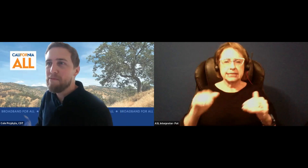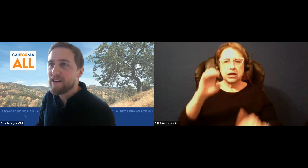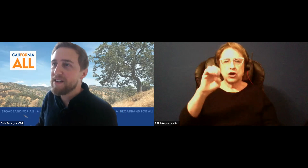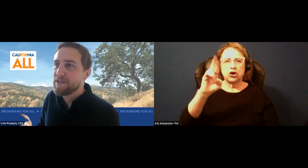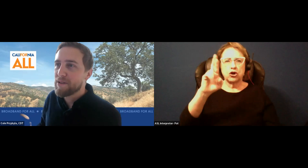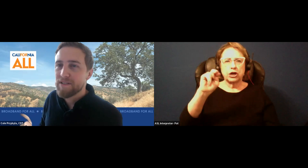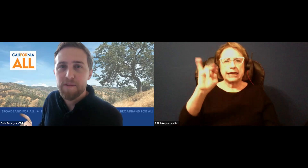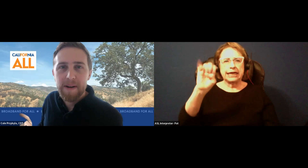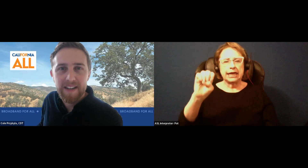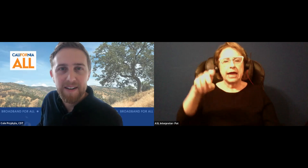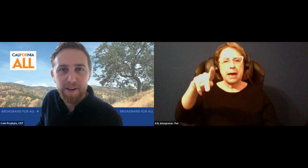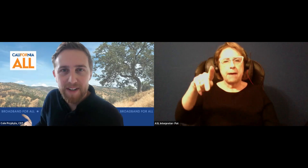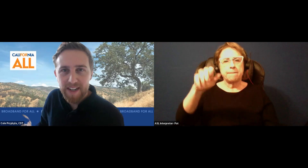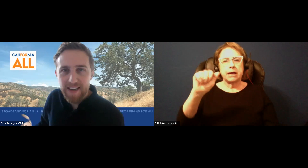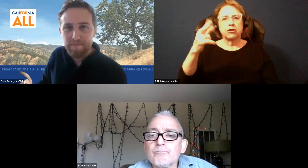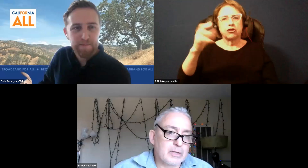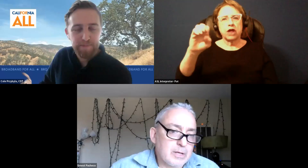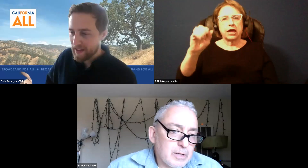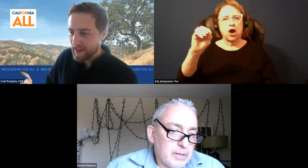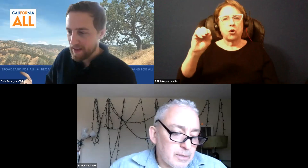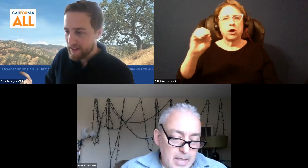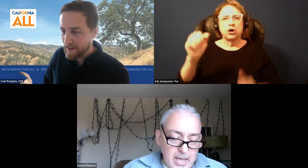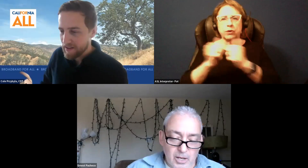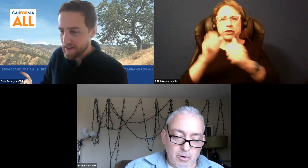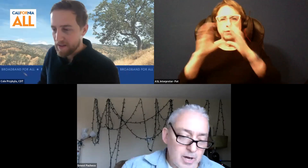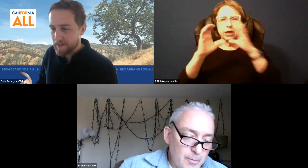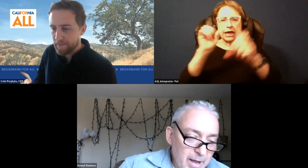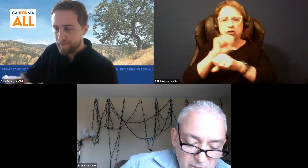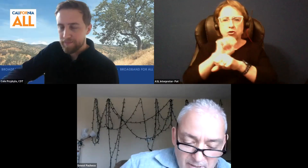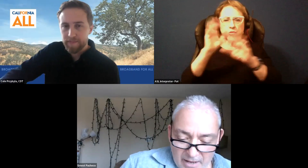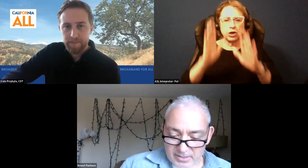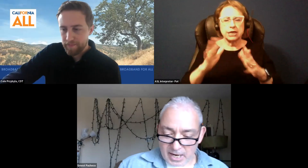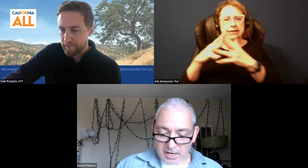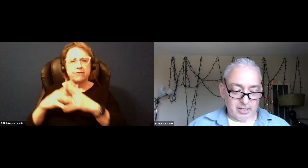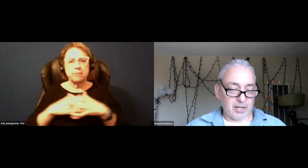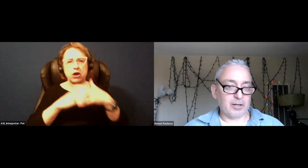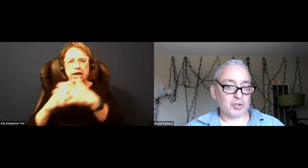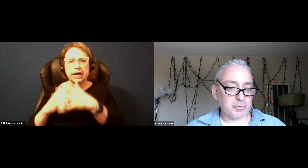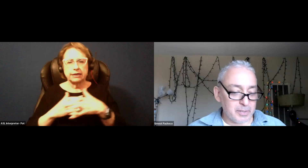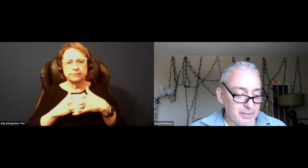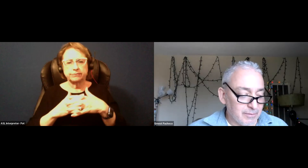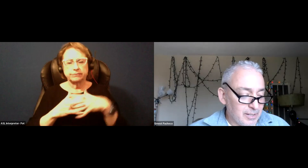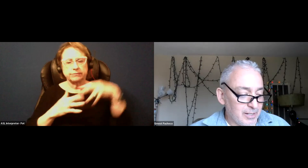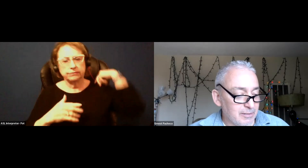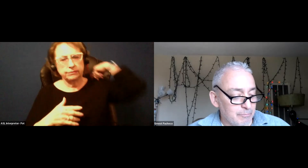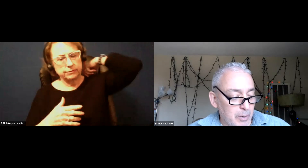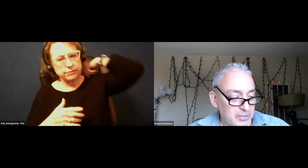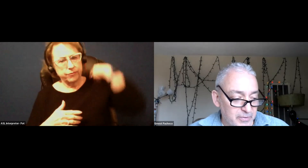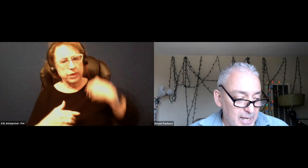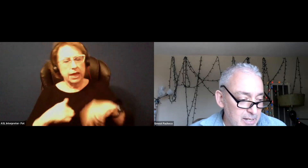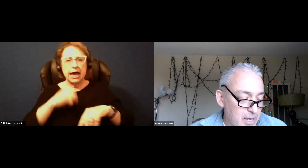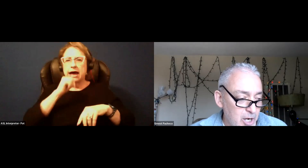with the communications workers of America. Ernie. Hello! I don't have a deck. Just be participating.